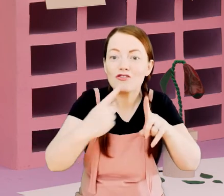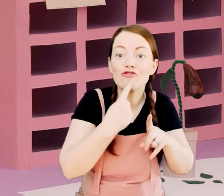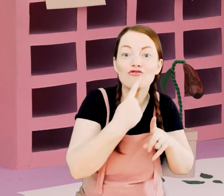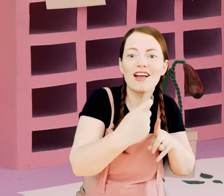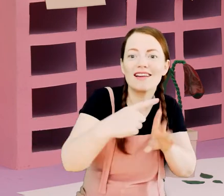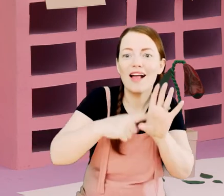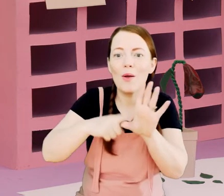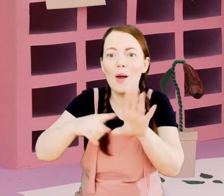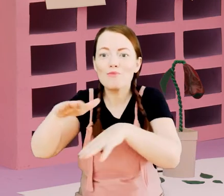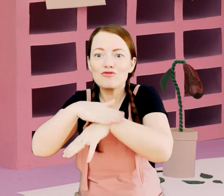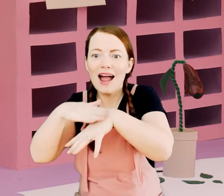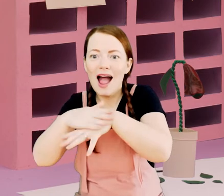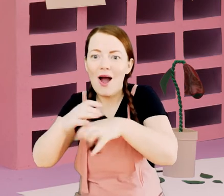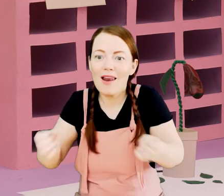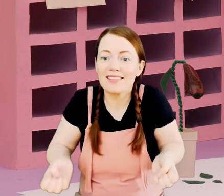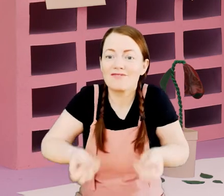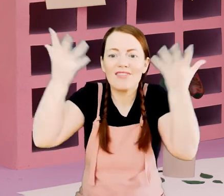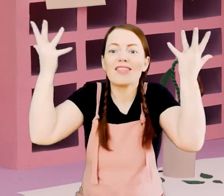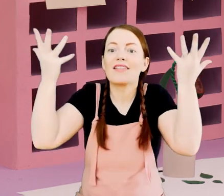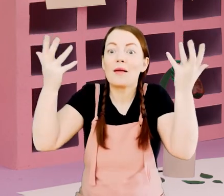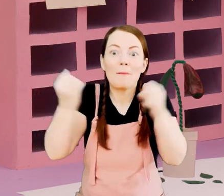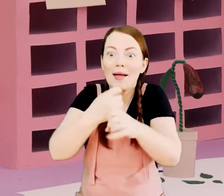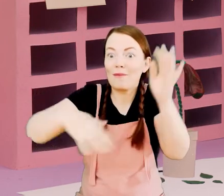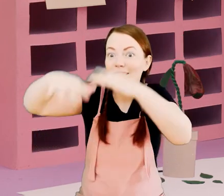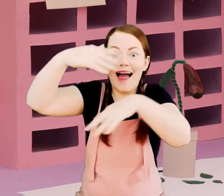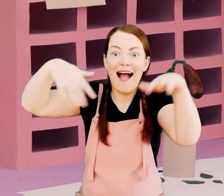let's swish, brush and throw - making them fly all around!